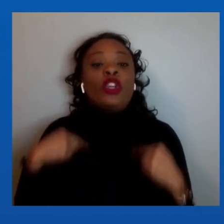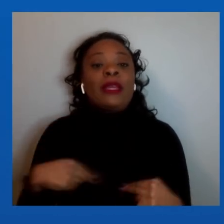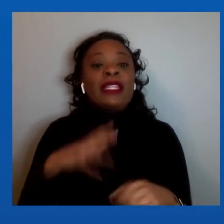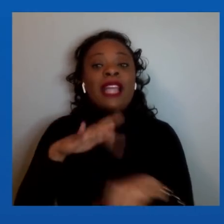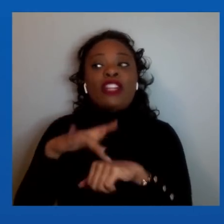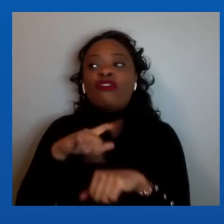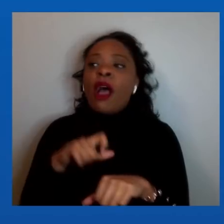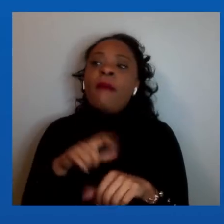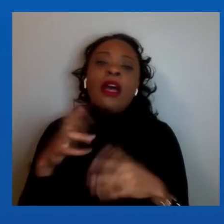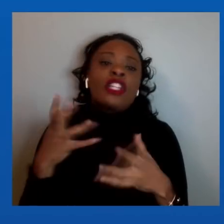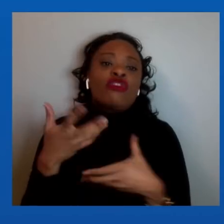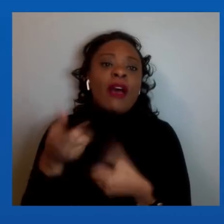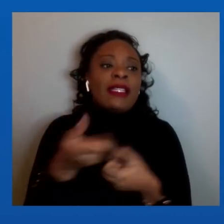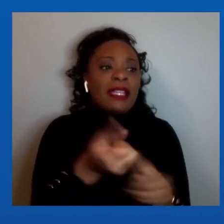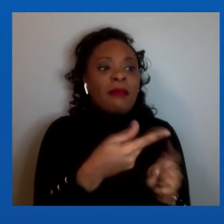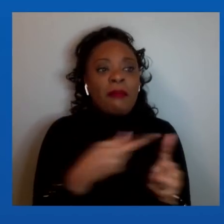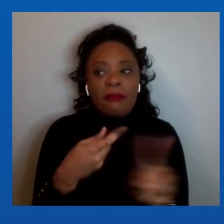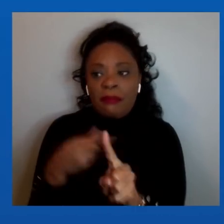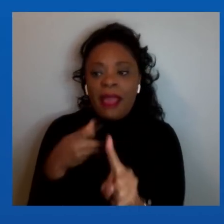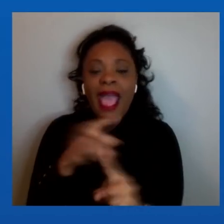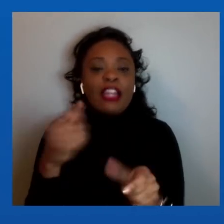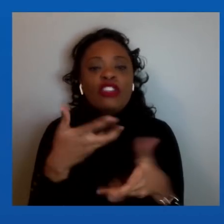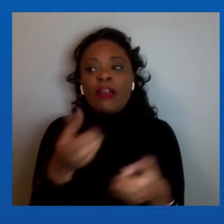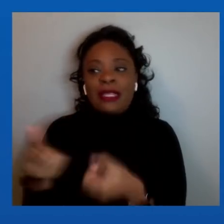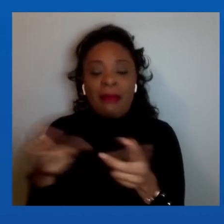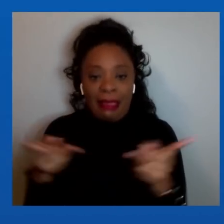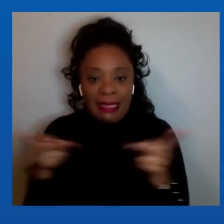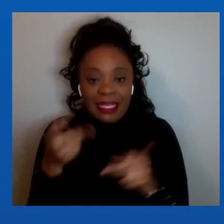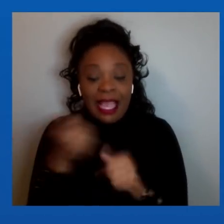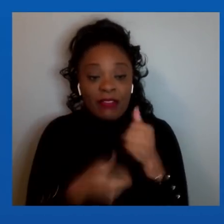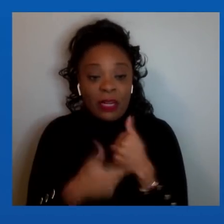Every time we have improved our efforts over this last year,